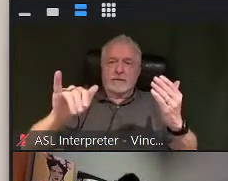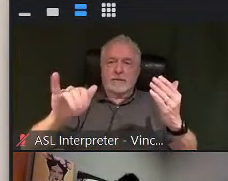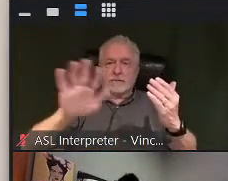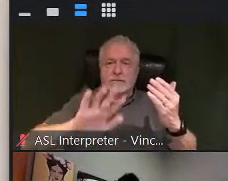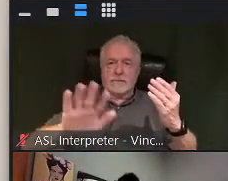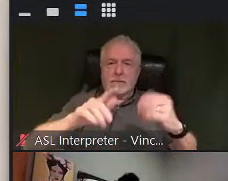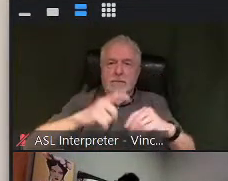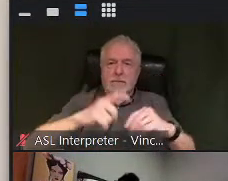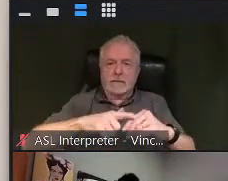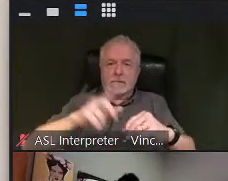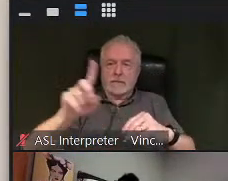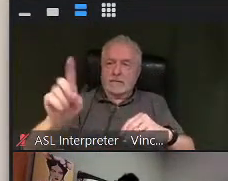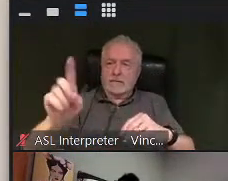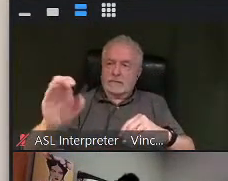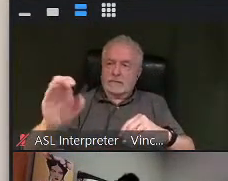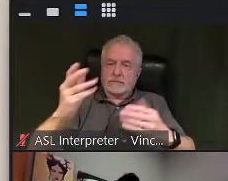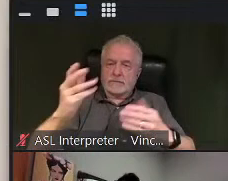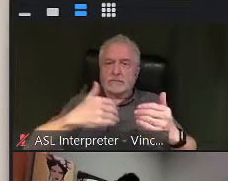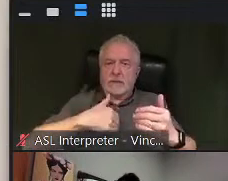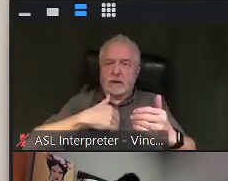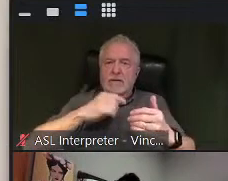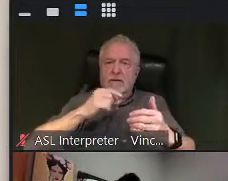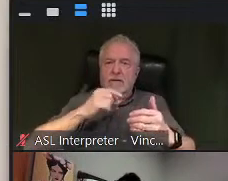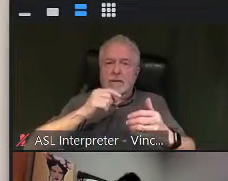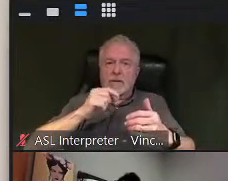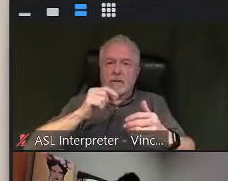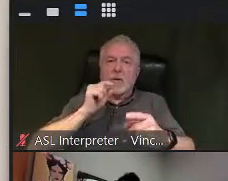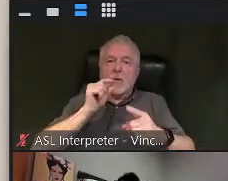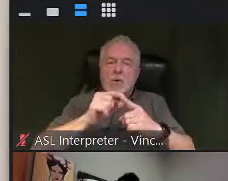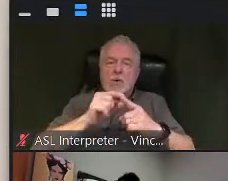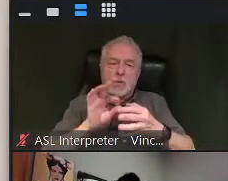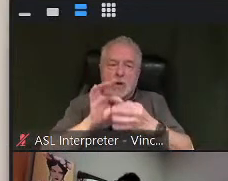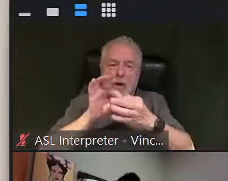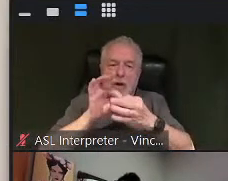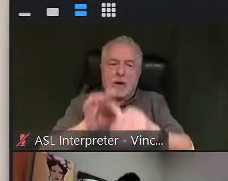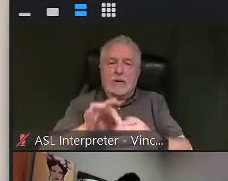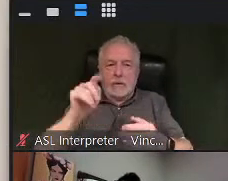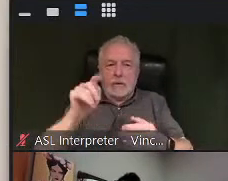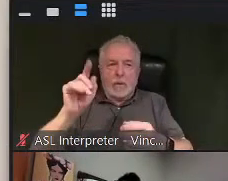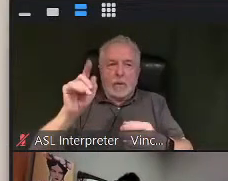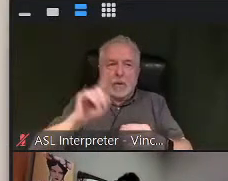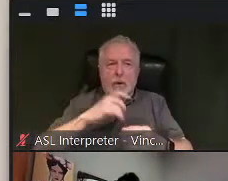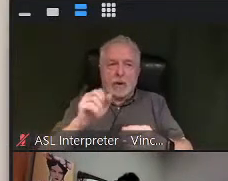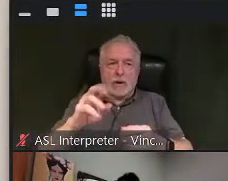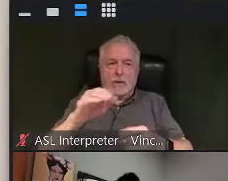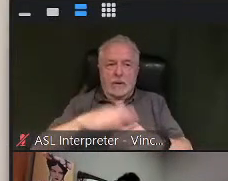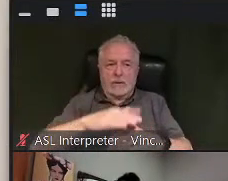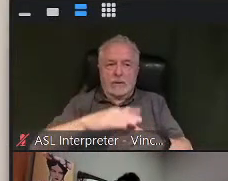time around December, we might have a word in regards to where we are on those